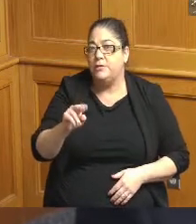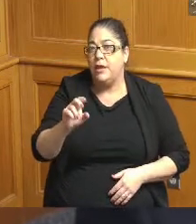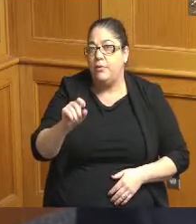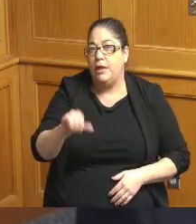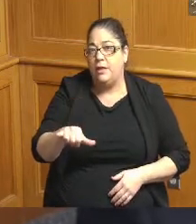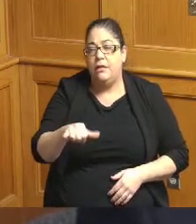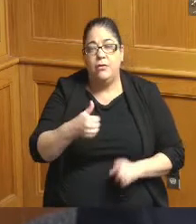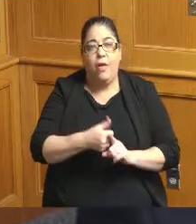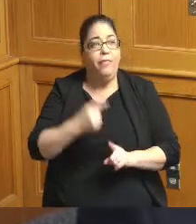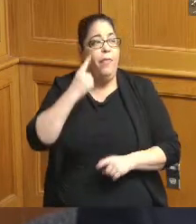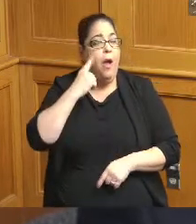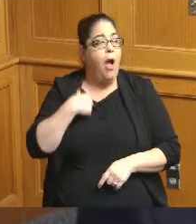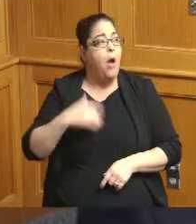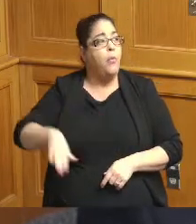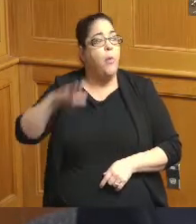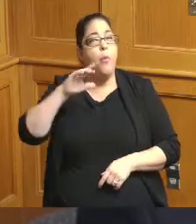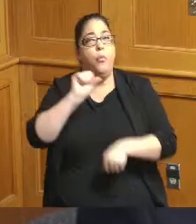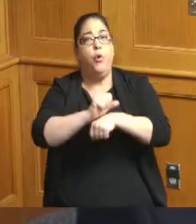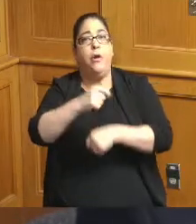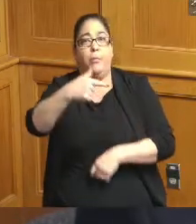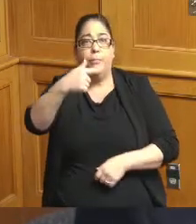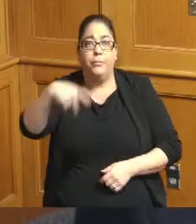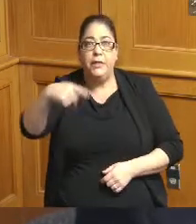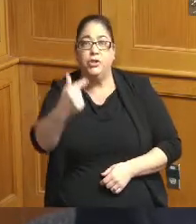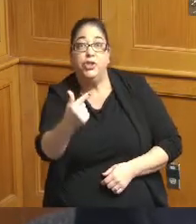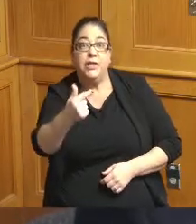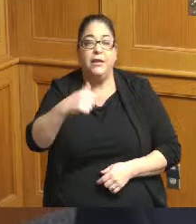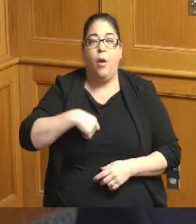and you think I want to work for Procter Gamble I want to work for Fifth Third Bank owner for